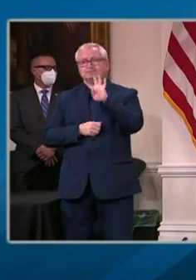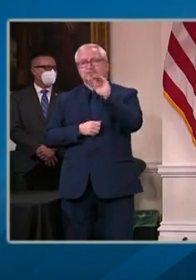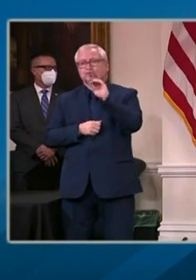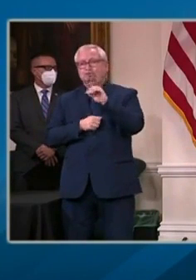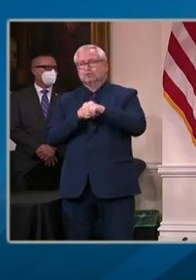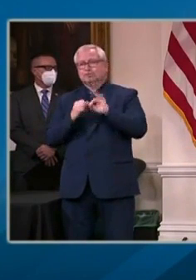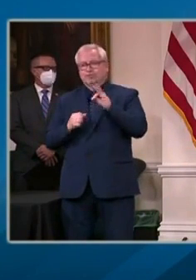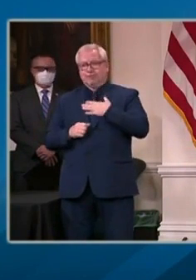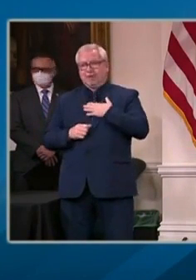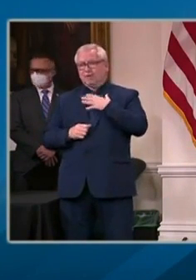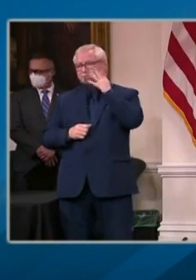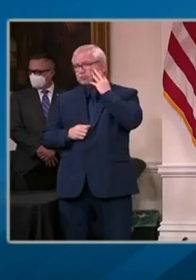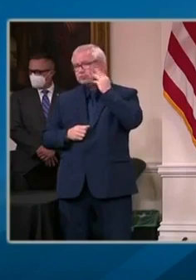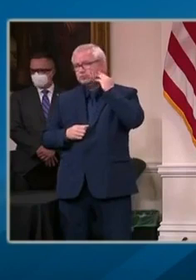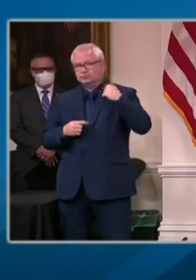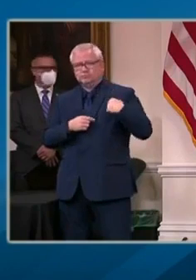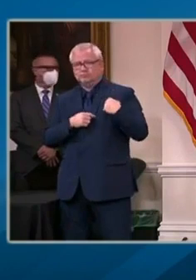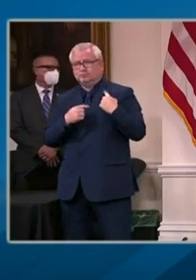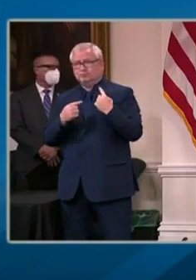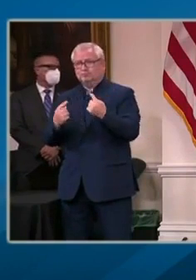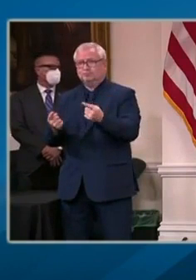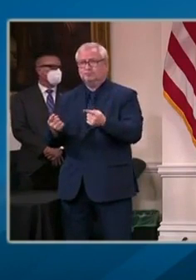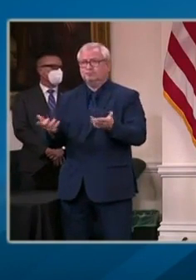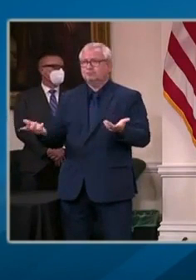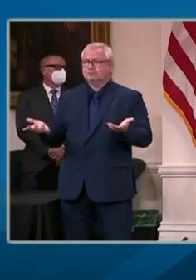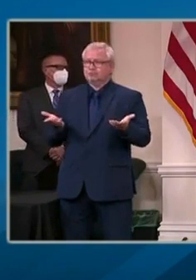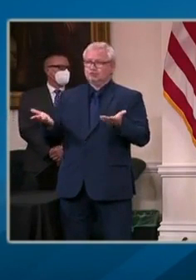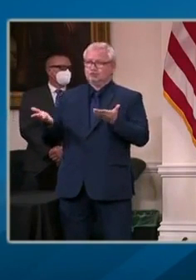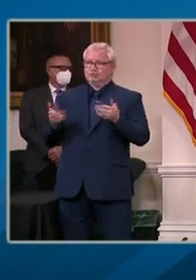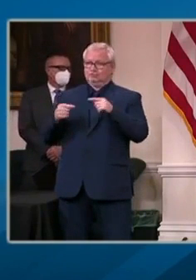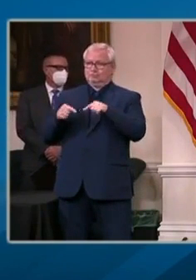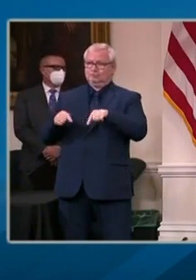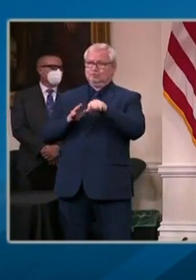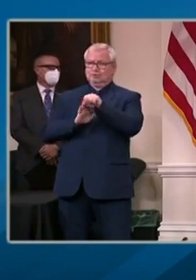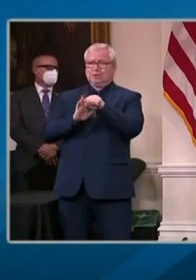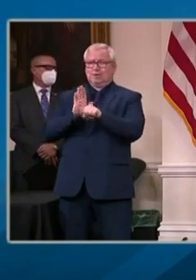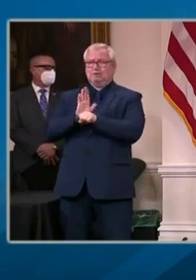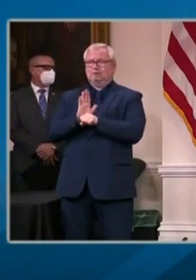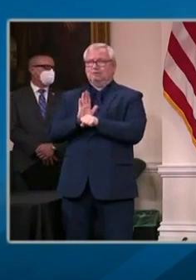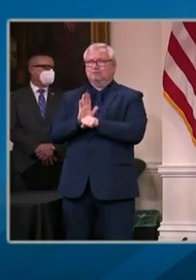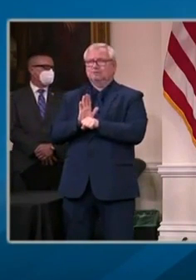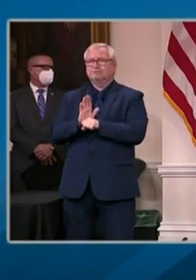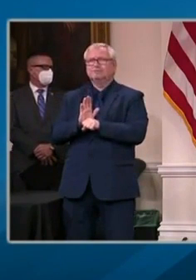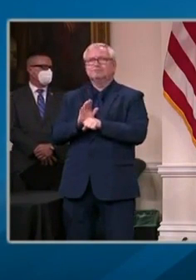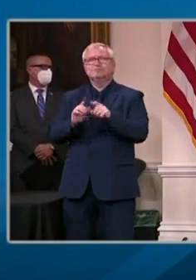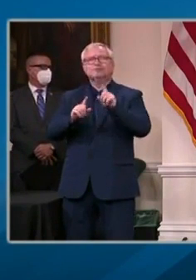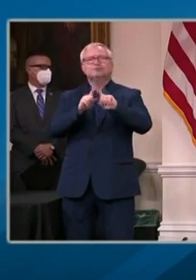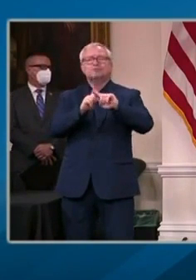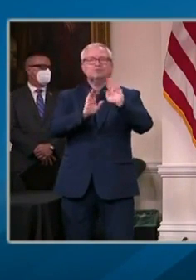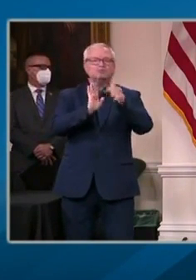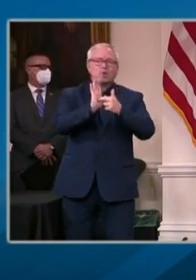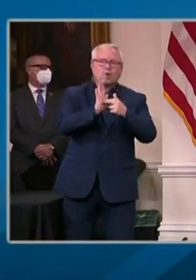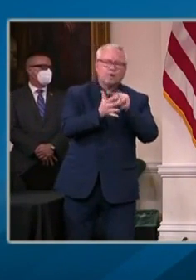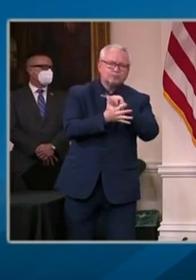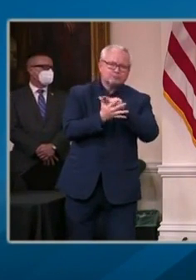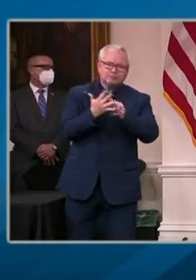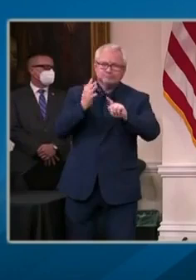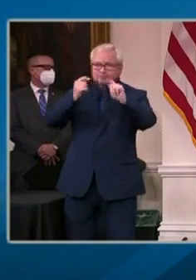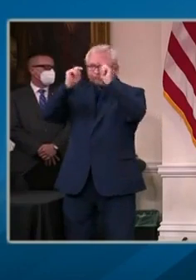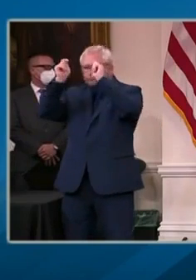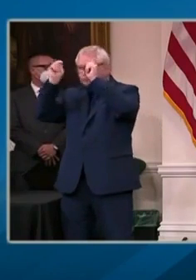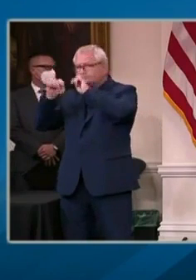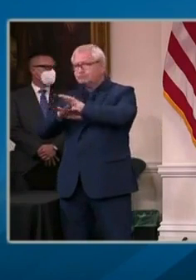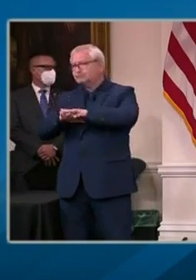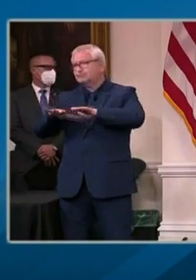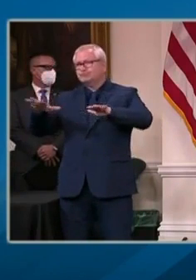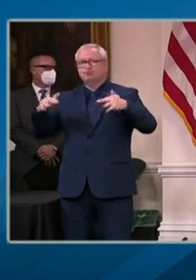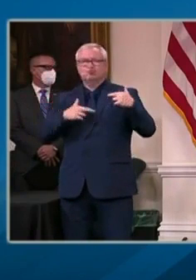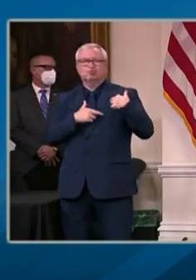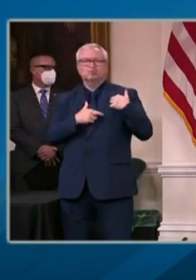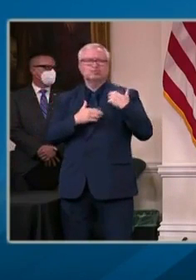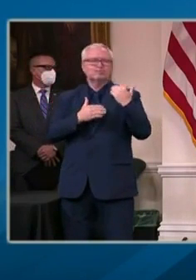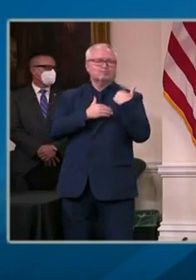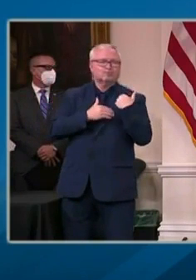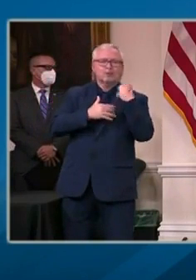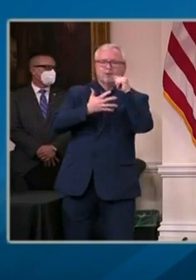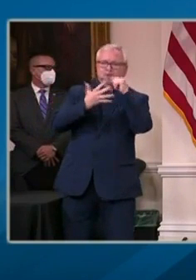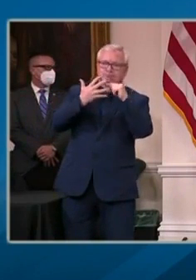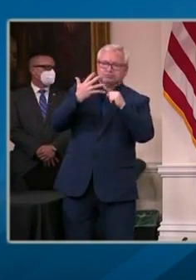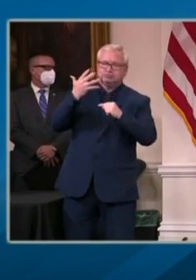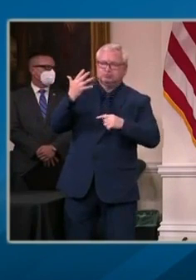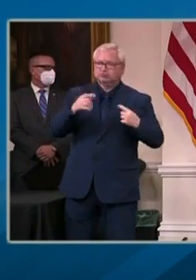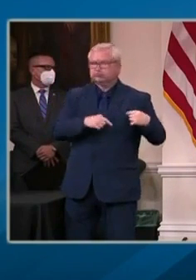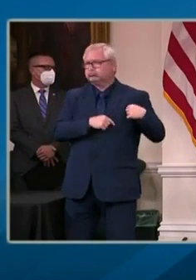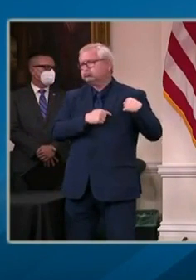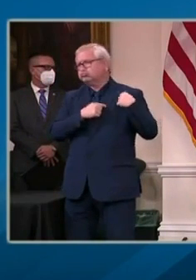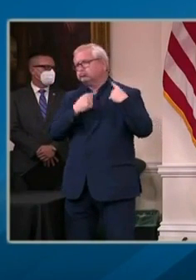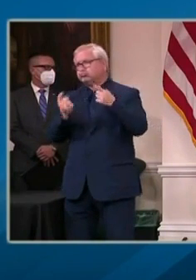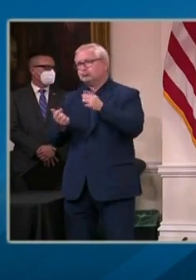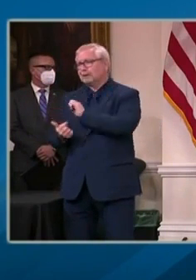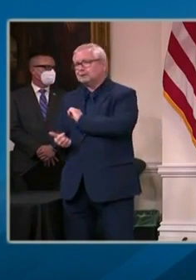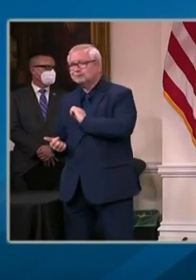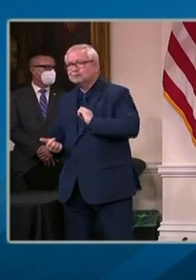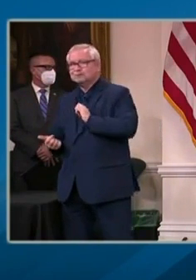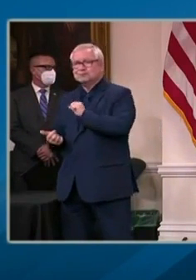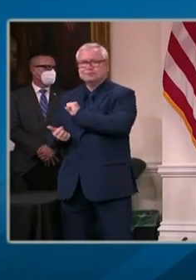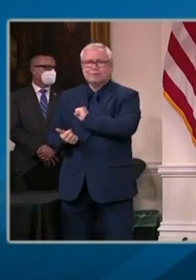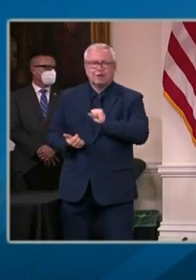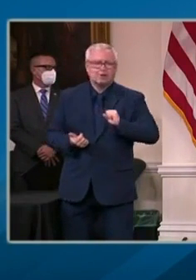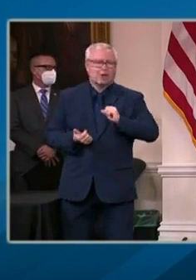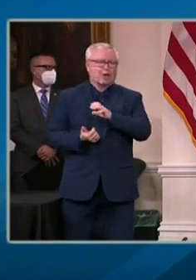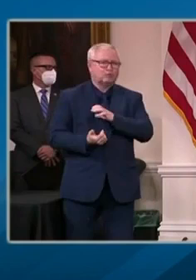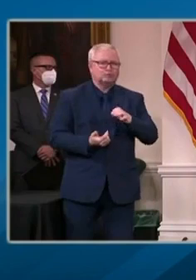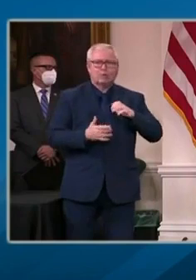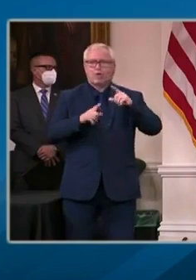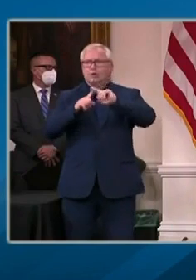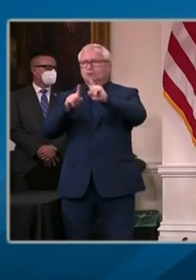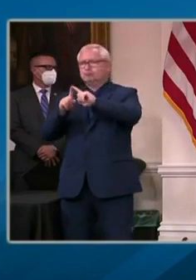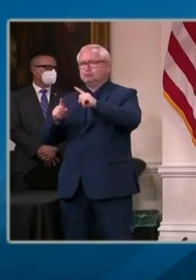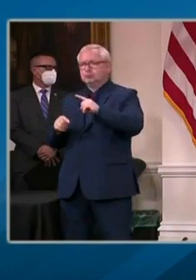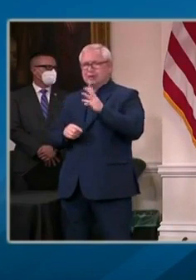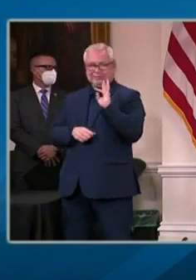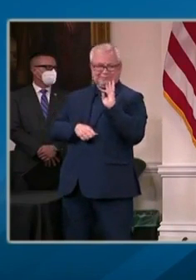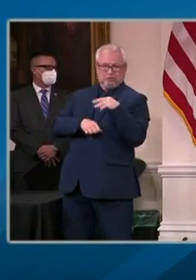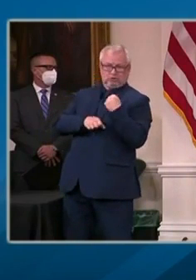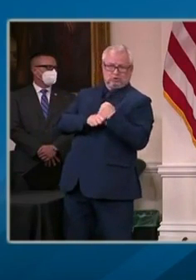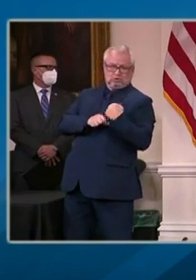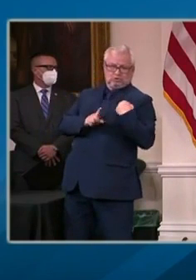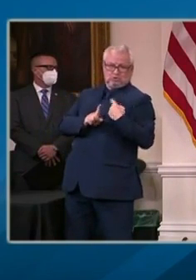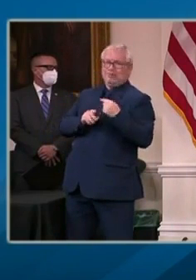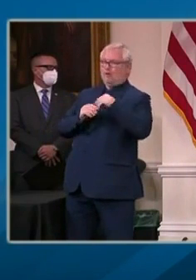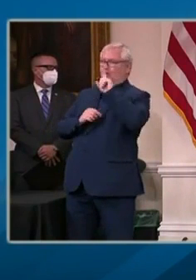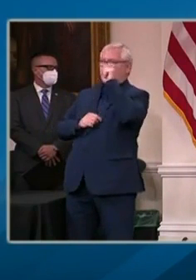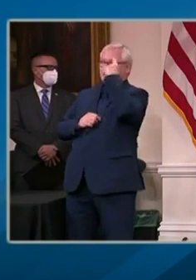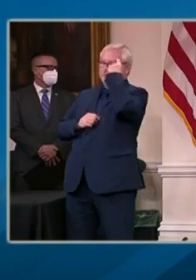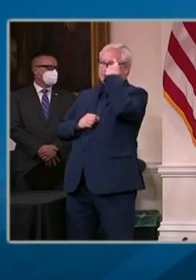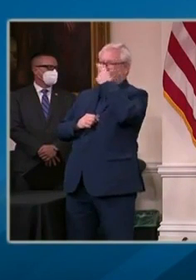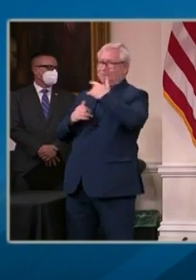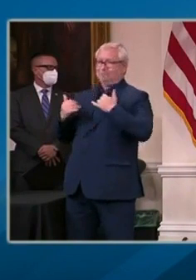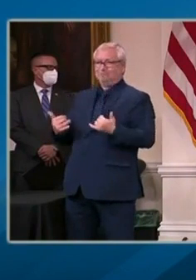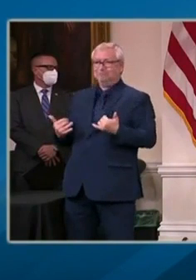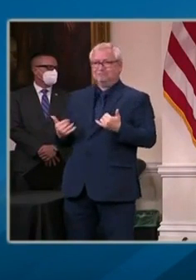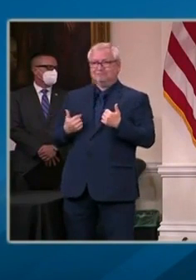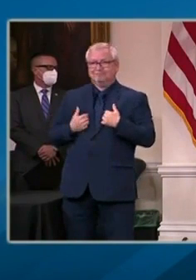NOW, AFTER 40 YEARS OF INCREDIBLE SERVICE TO THE STATE OF MARYLAND IN MANY CAPACITIES AND HOUSE OF DELEGATES, STATE SENATE, AS ANNE ARUNDEL COUNTY COUNTY EXECUTIVE AND SERVING SIX